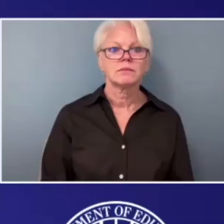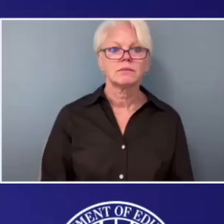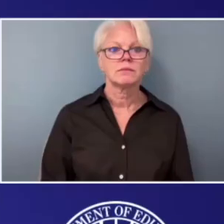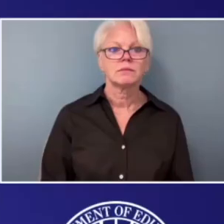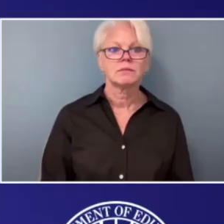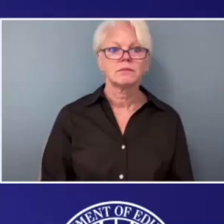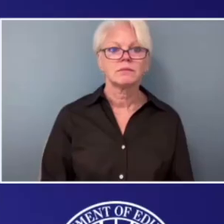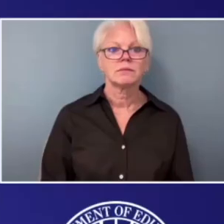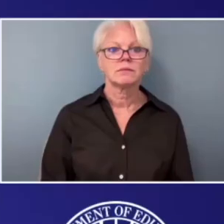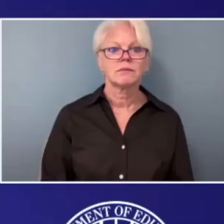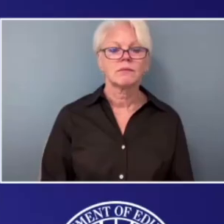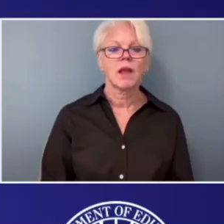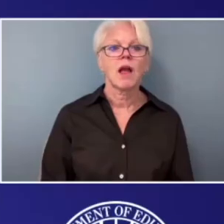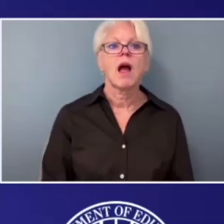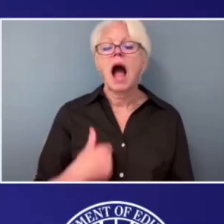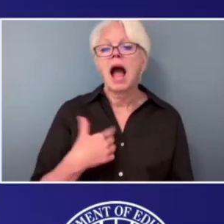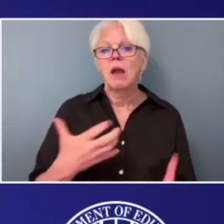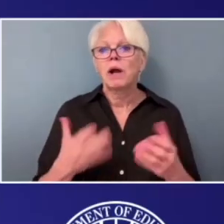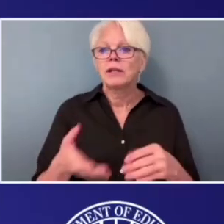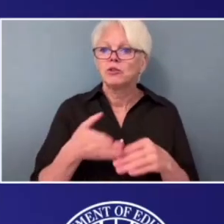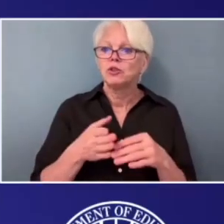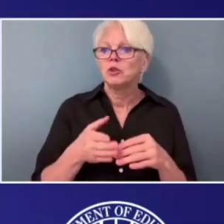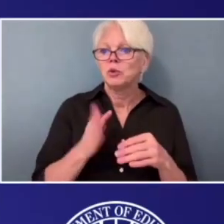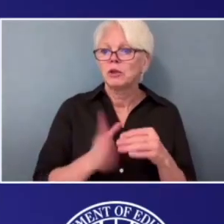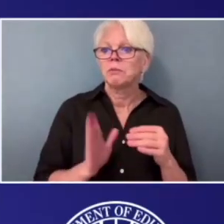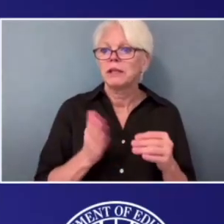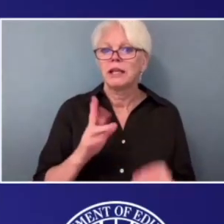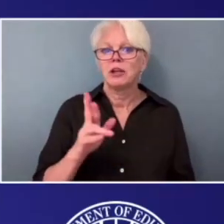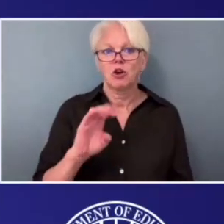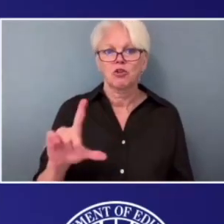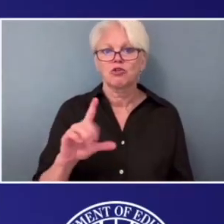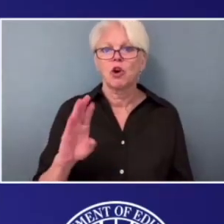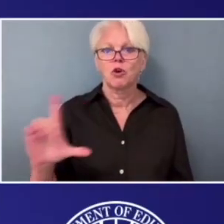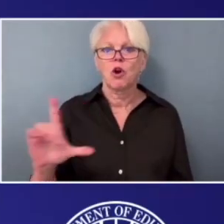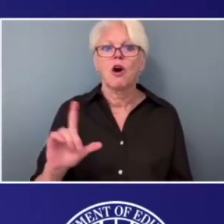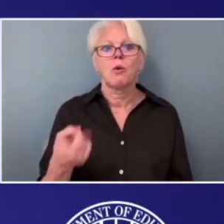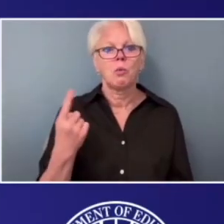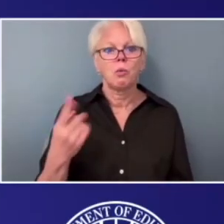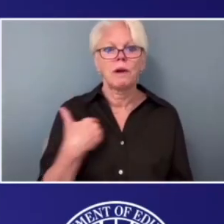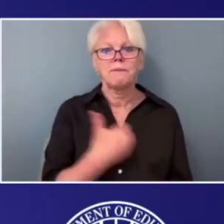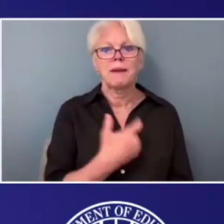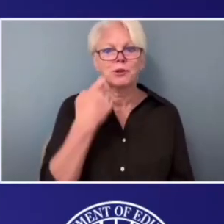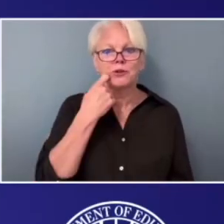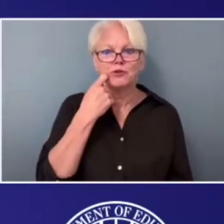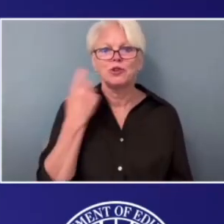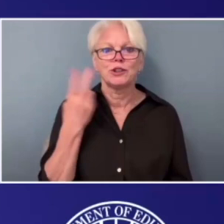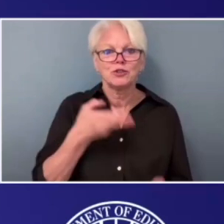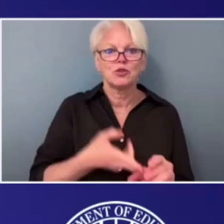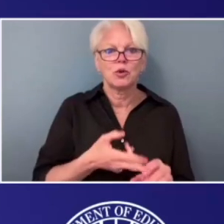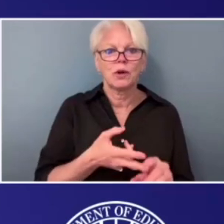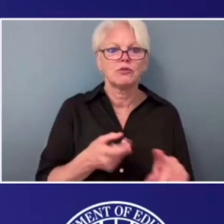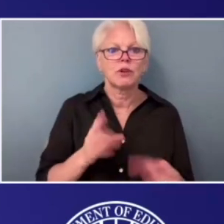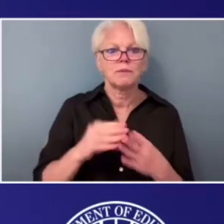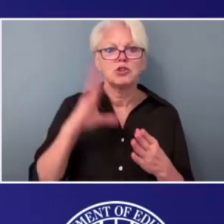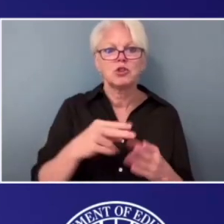And I just wanted to complete our roll call. We have one member who just joined from the student loan borrowers who are